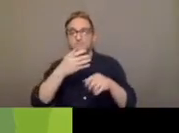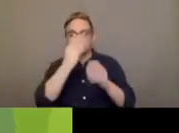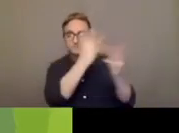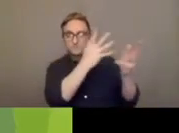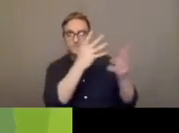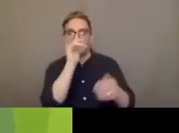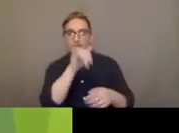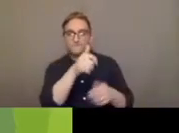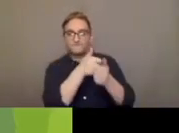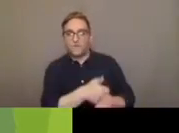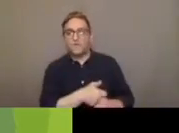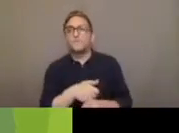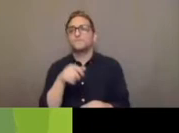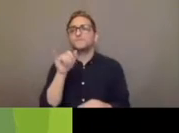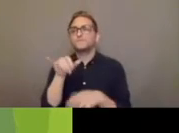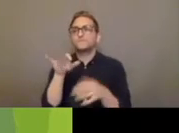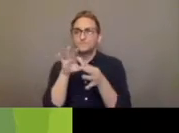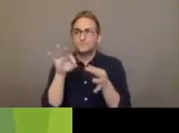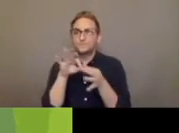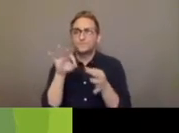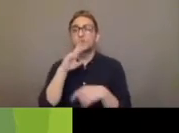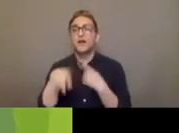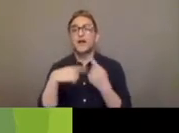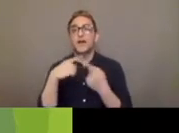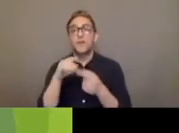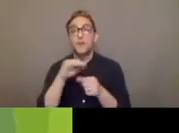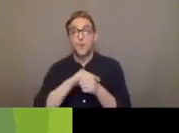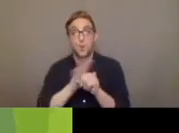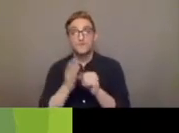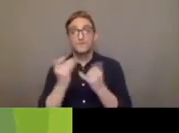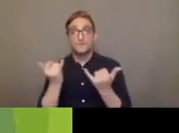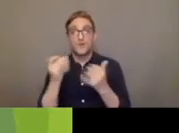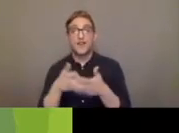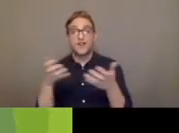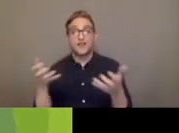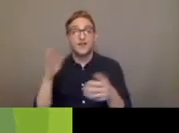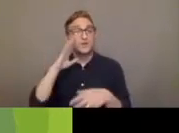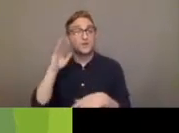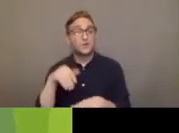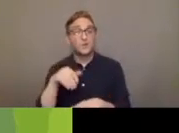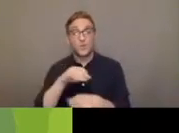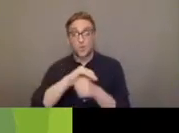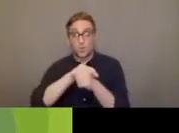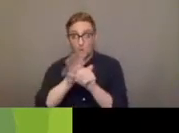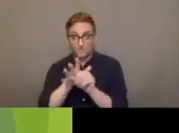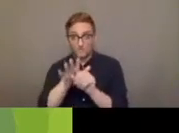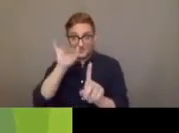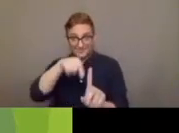talked a lot about COVID today, whether COVID qualifies as a disability or not because it's